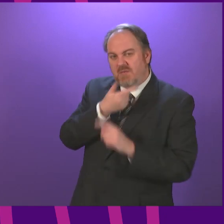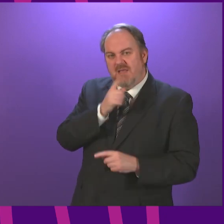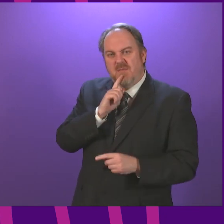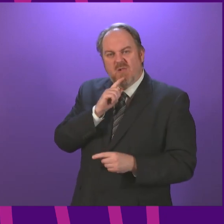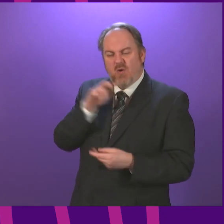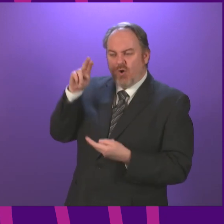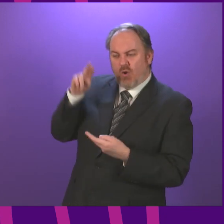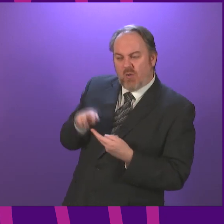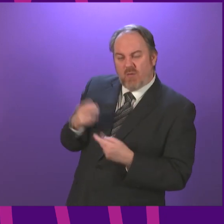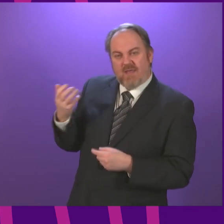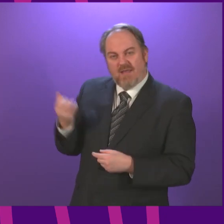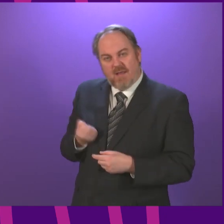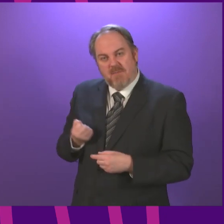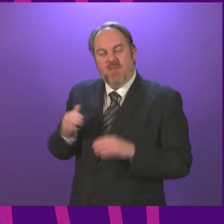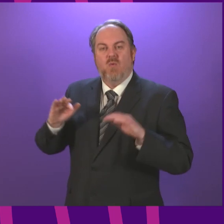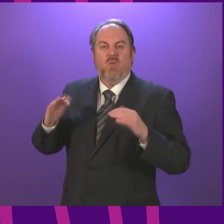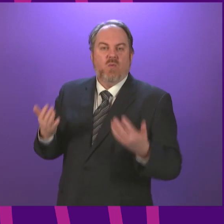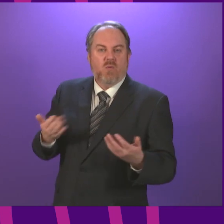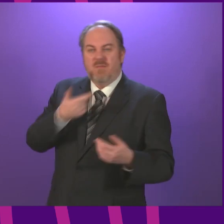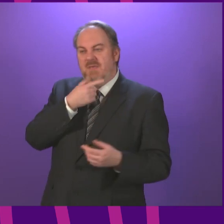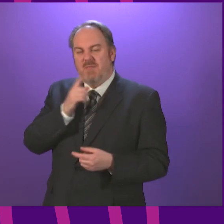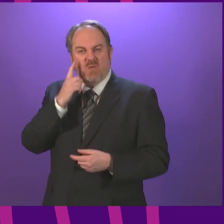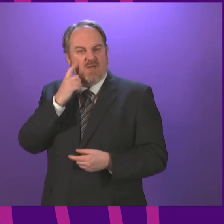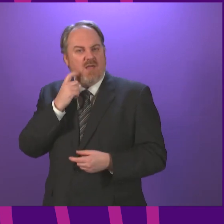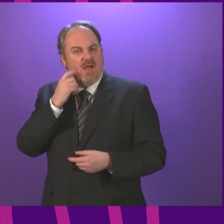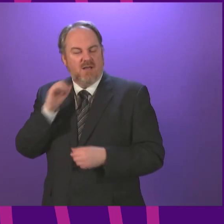buyers and helping people get on to the housing market for the first time.